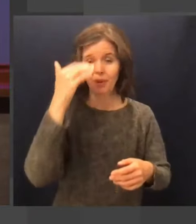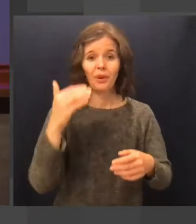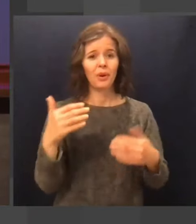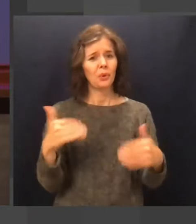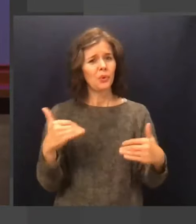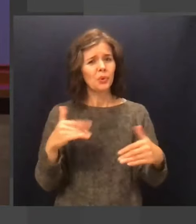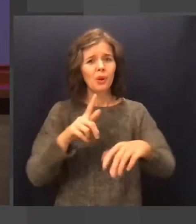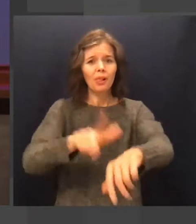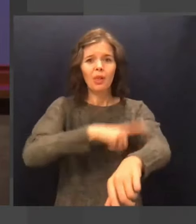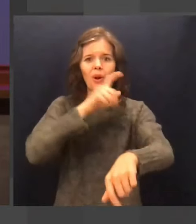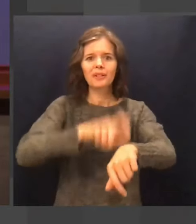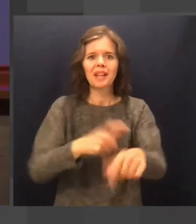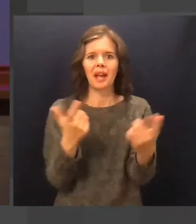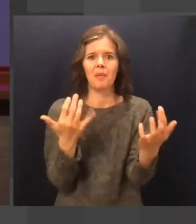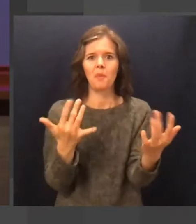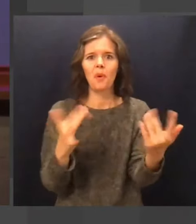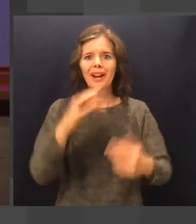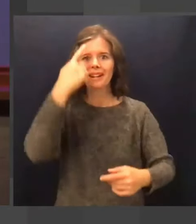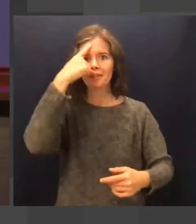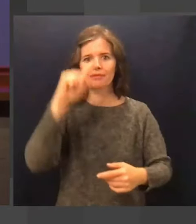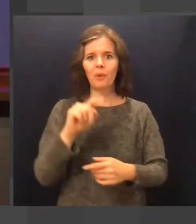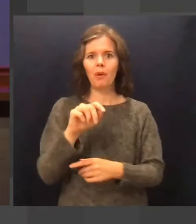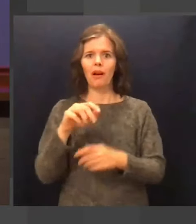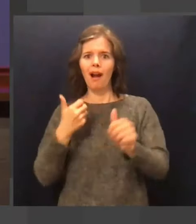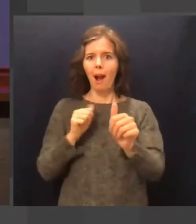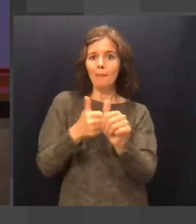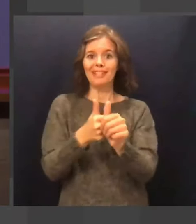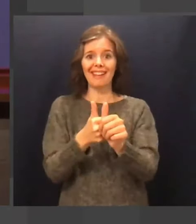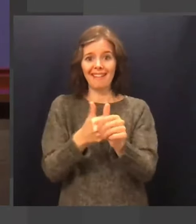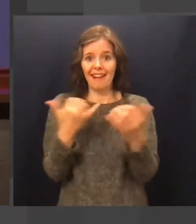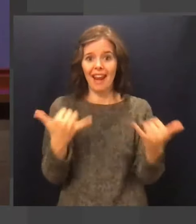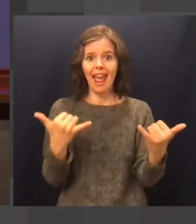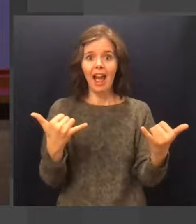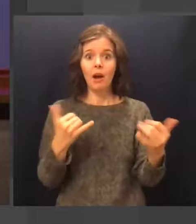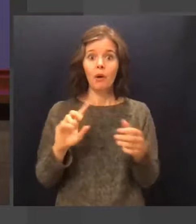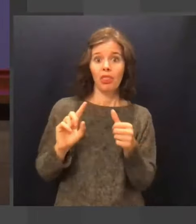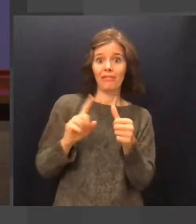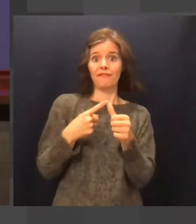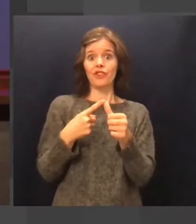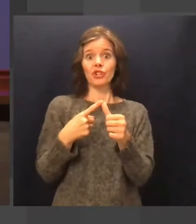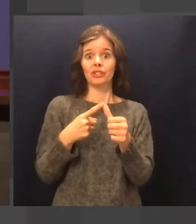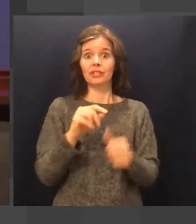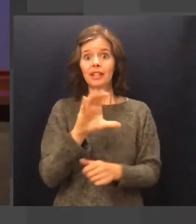WE KNOW YOU'VE WAITED A LONG TIME FOR THIS UPDATE AND IF YOU THOUGHT THE FIRST SET OF